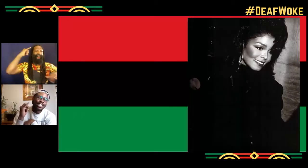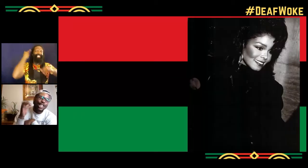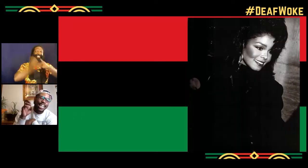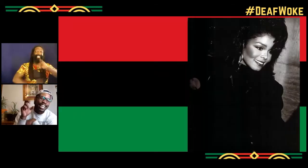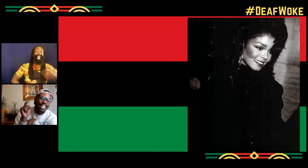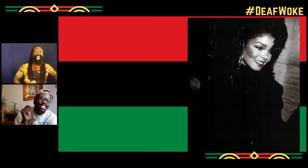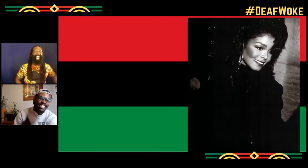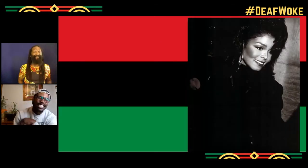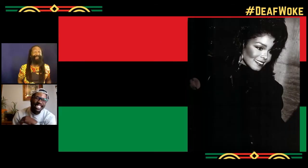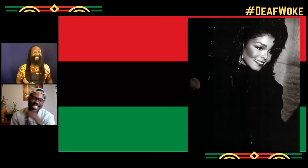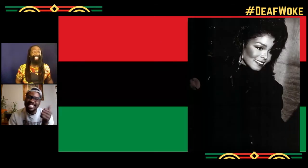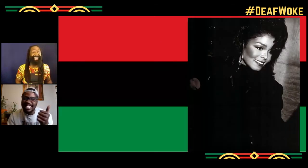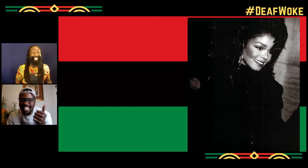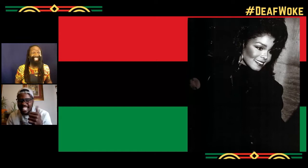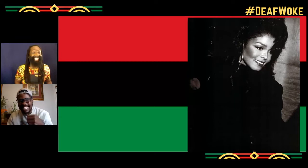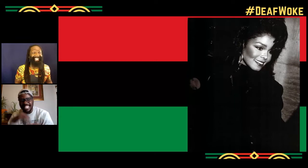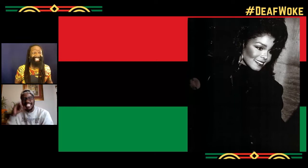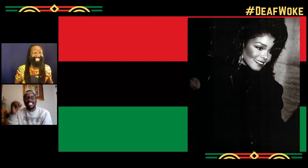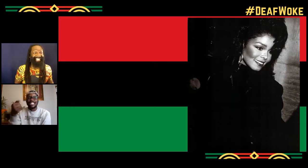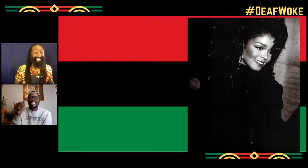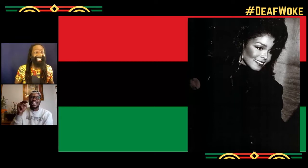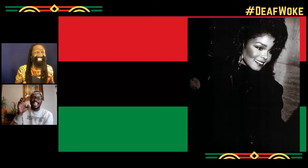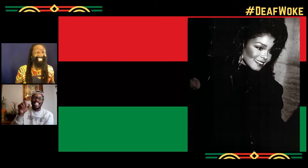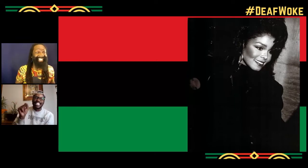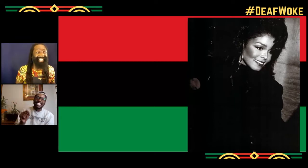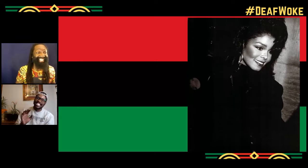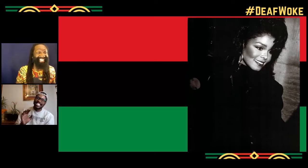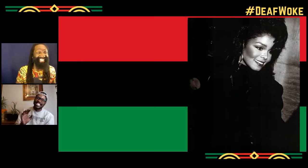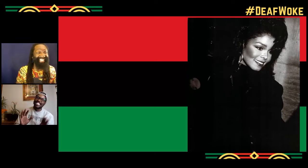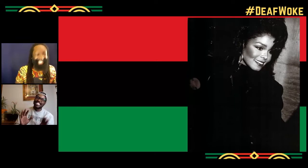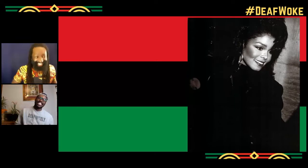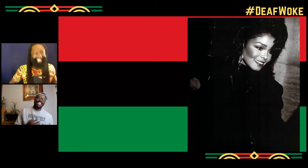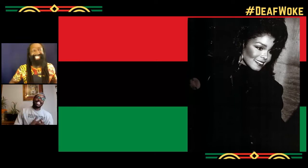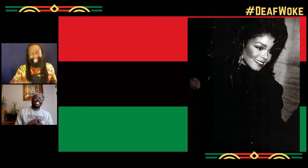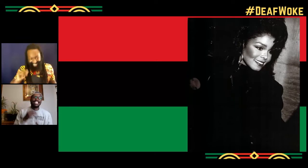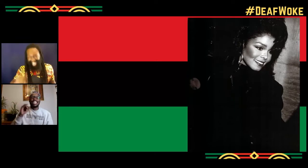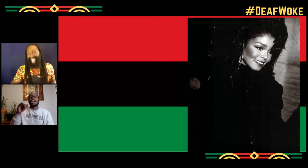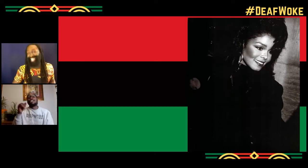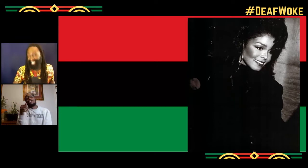I'm learning now. And the last one, who this? That's Janet.